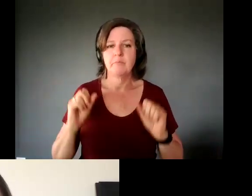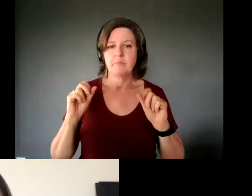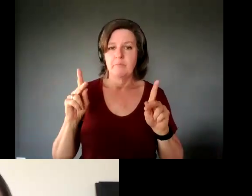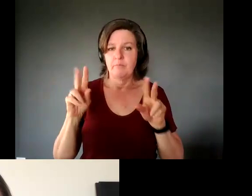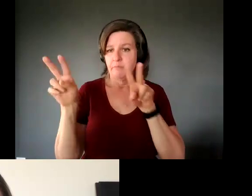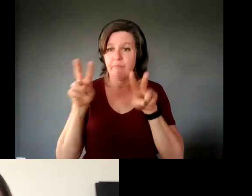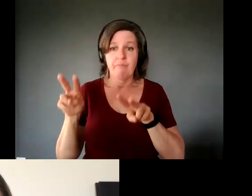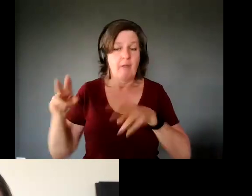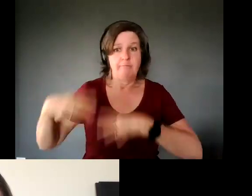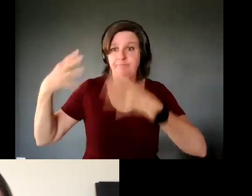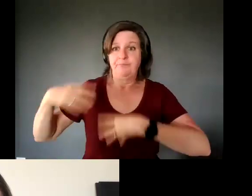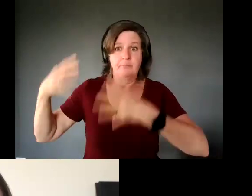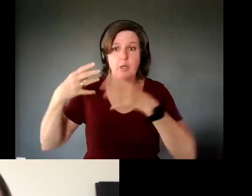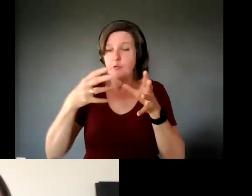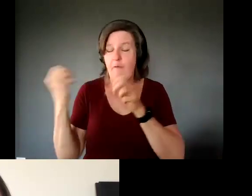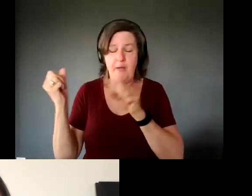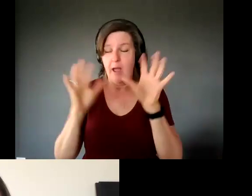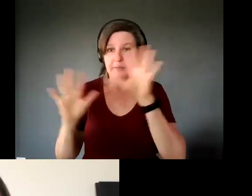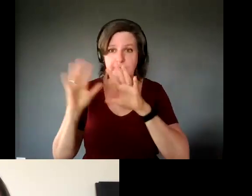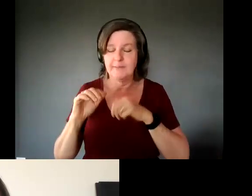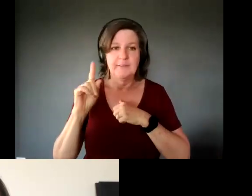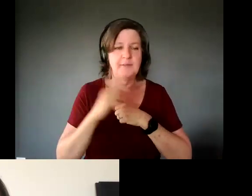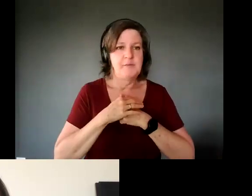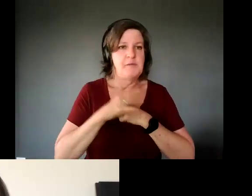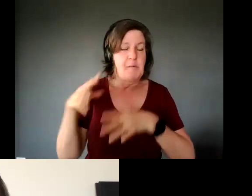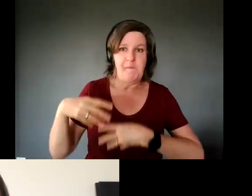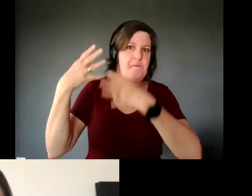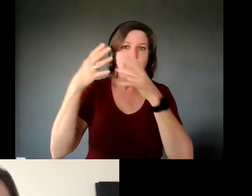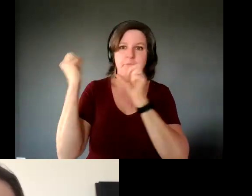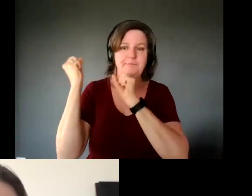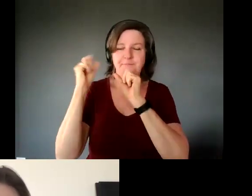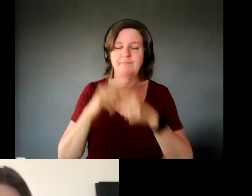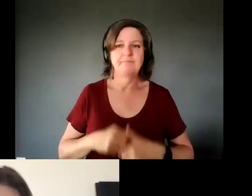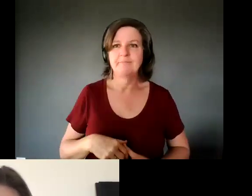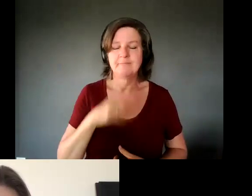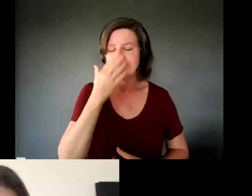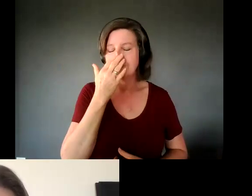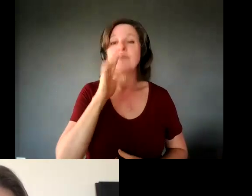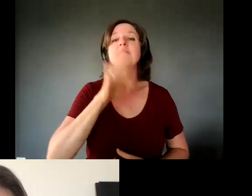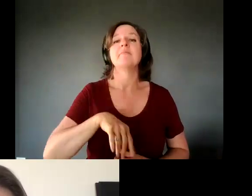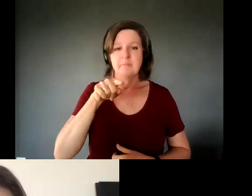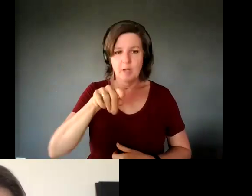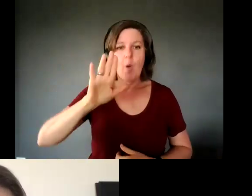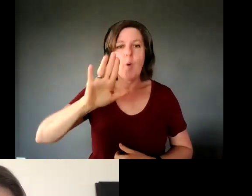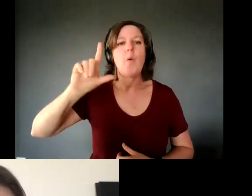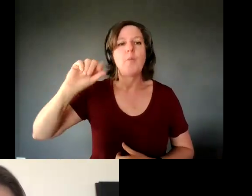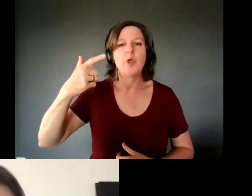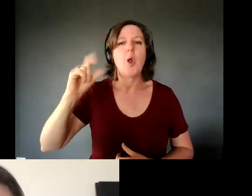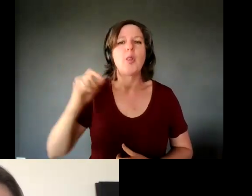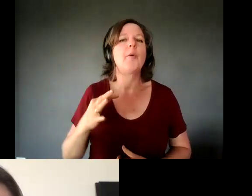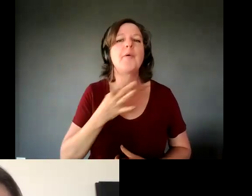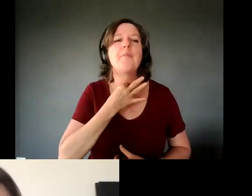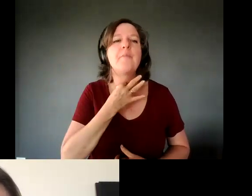They're coming in so fast it's going up so quickly. Oh, your logo, just curious, any significance?